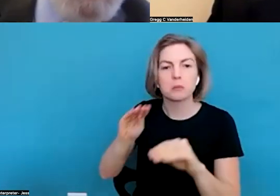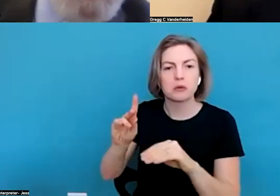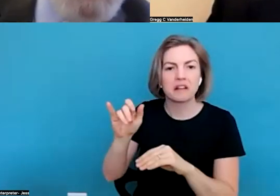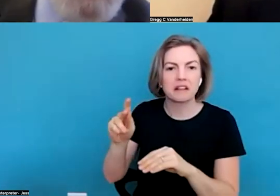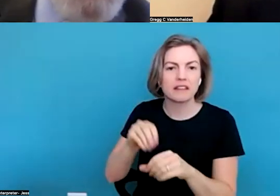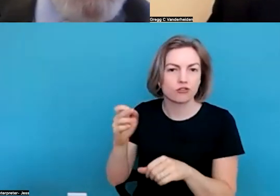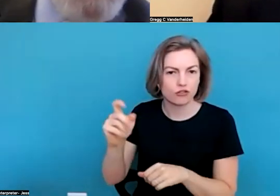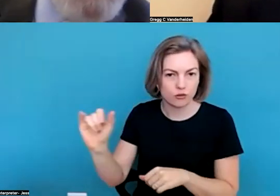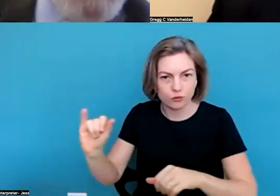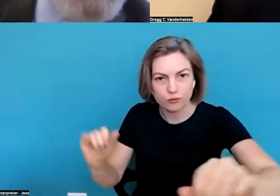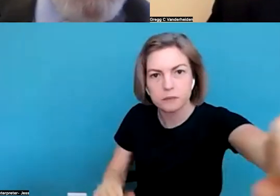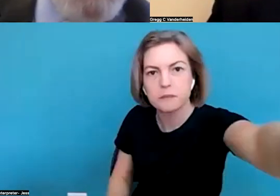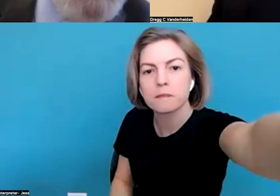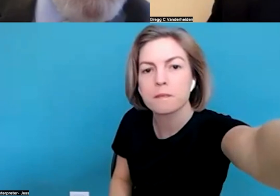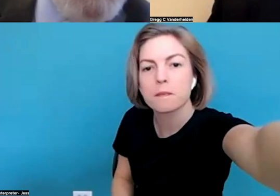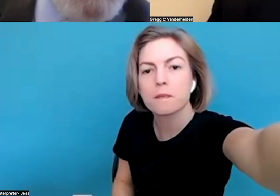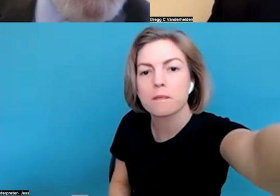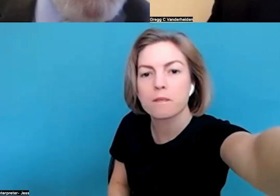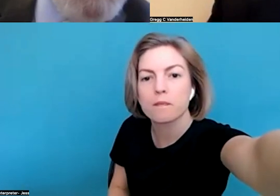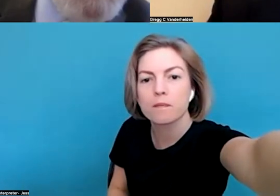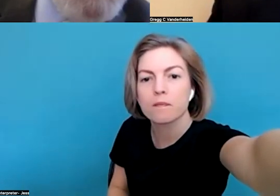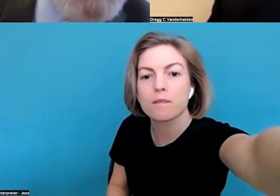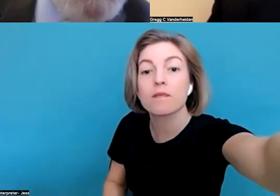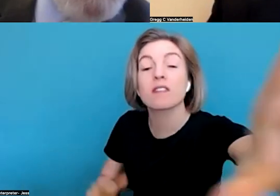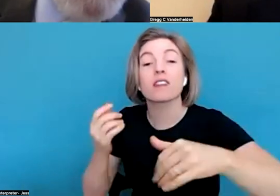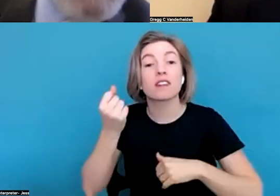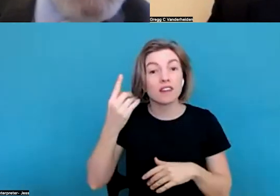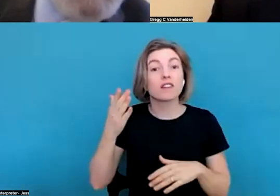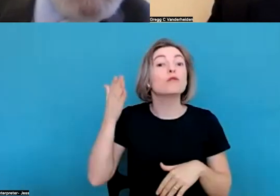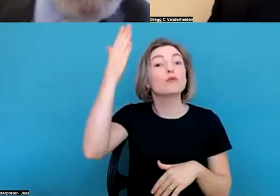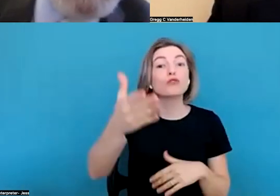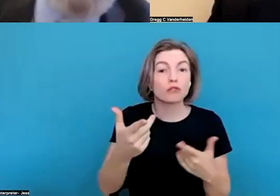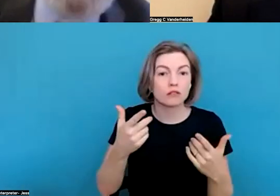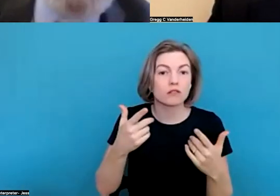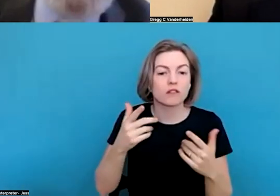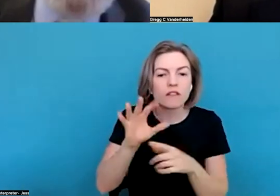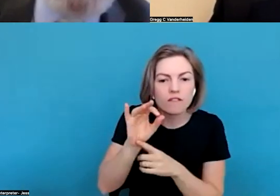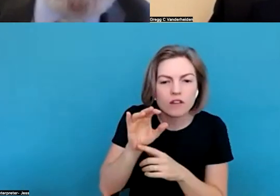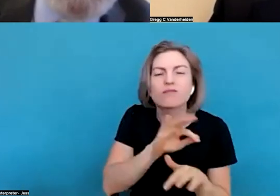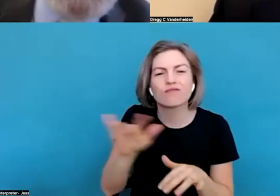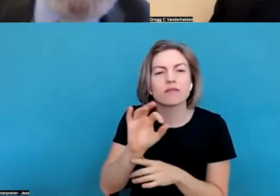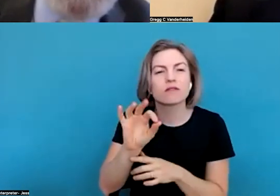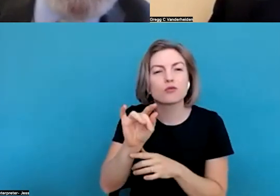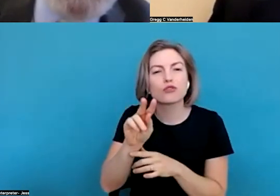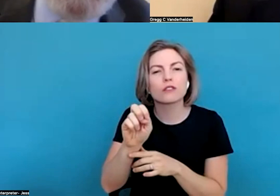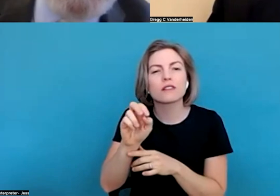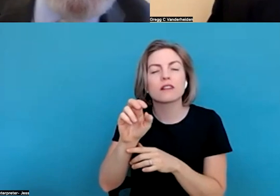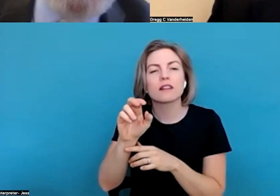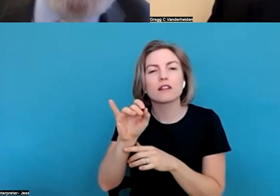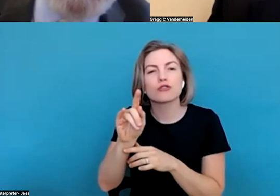They will be available on future of interface dot org, which is the website that we showed you a bit